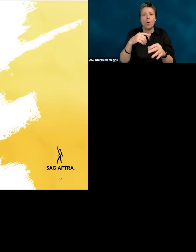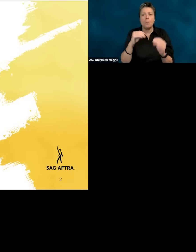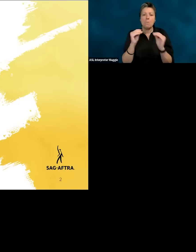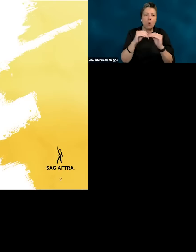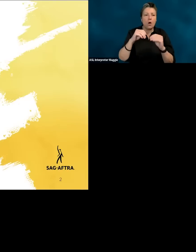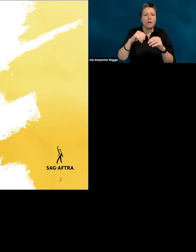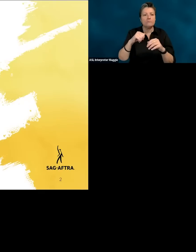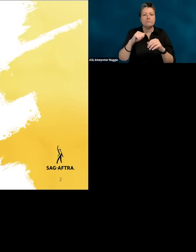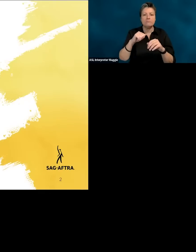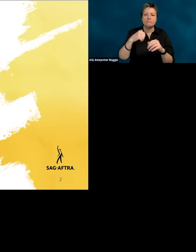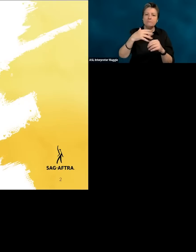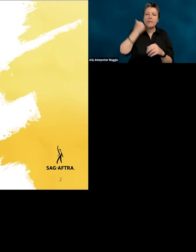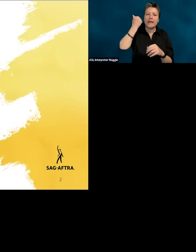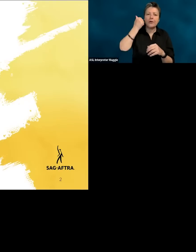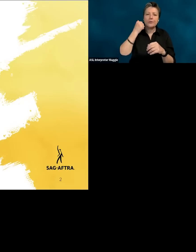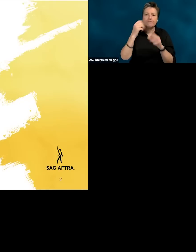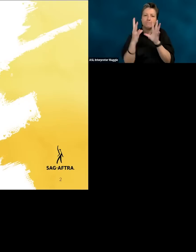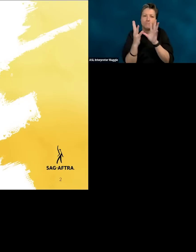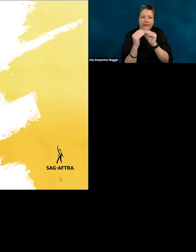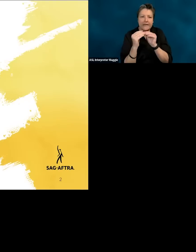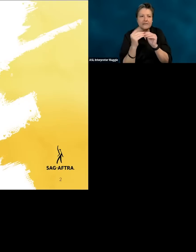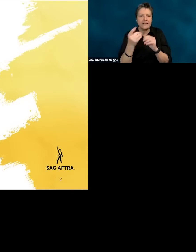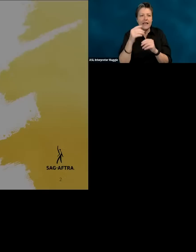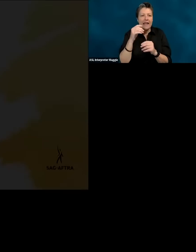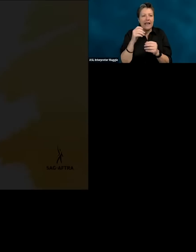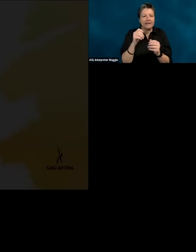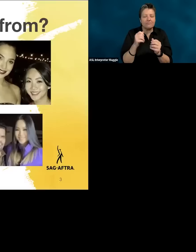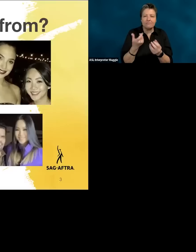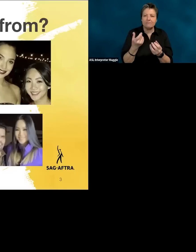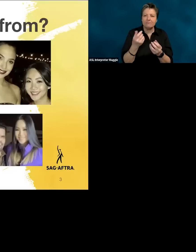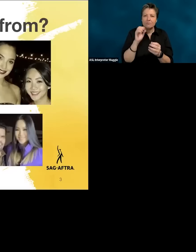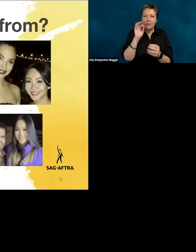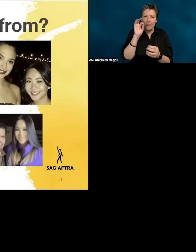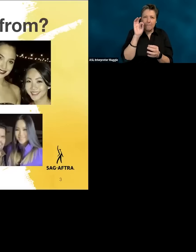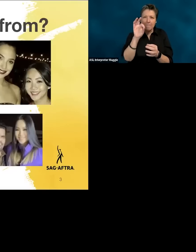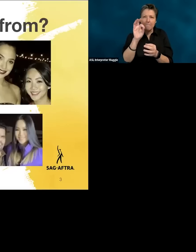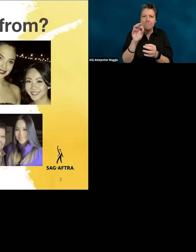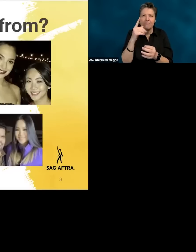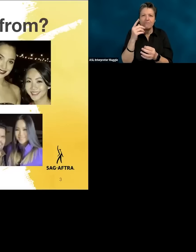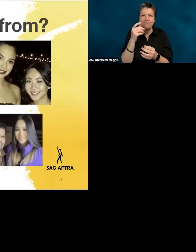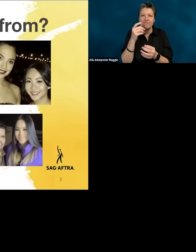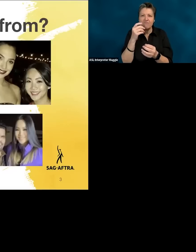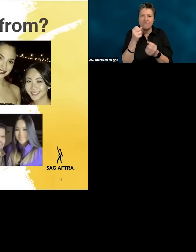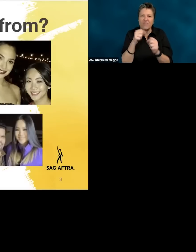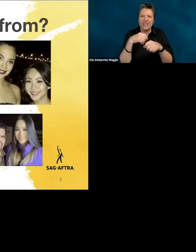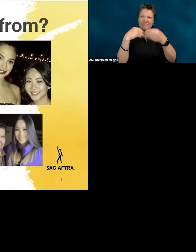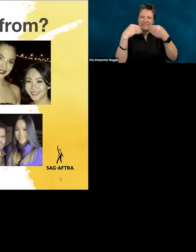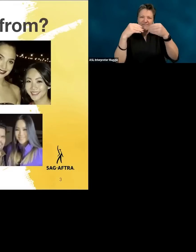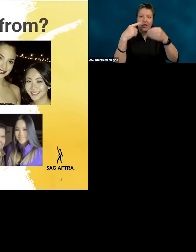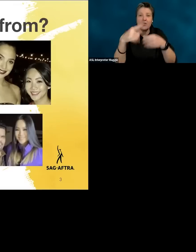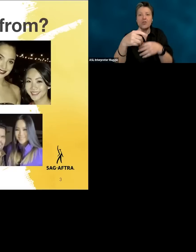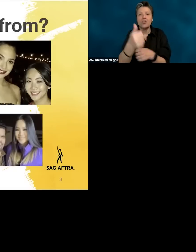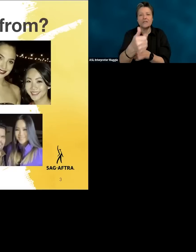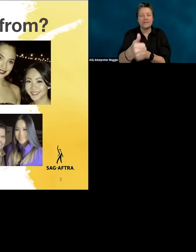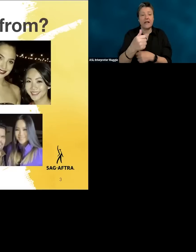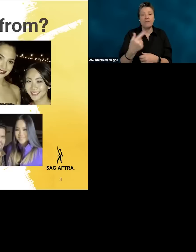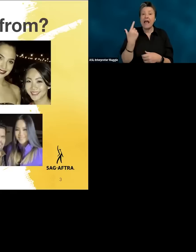to self pitch yourself for roles. So you might be thinking, "Okay, where's this information coming from?" So I went from growing up in a trailer park